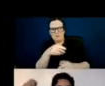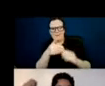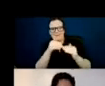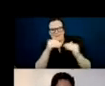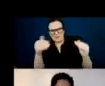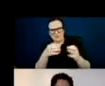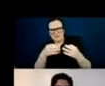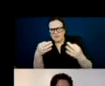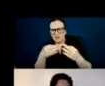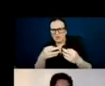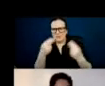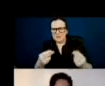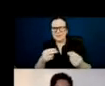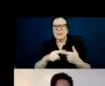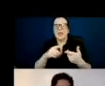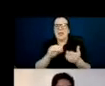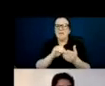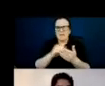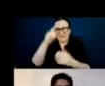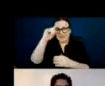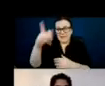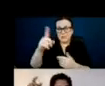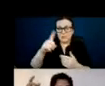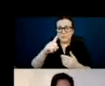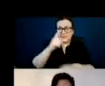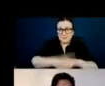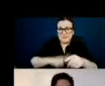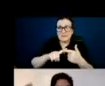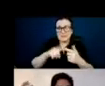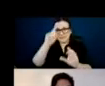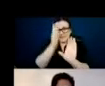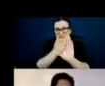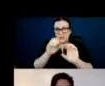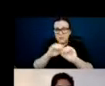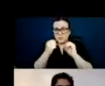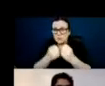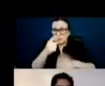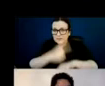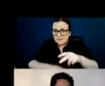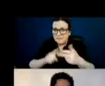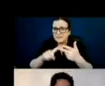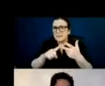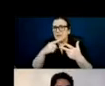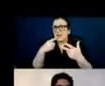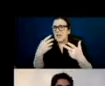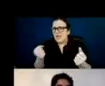psychosocial disabilities, you will have a specification of people. It was a very